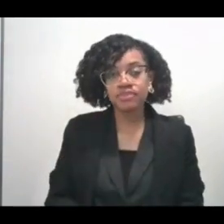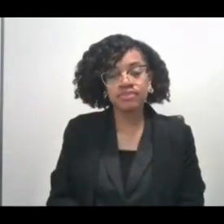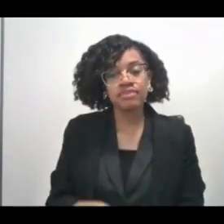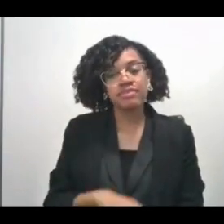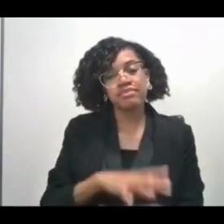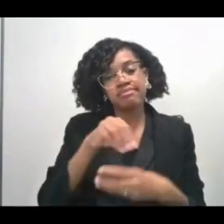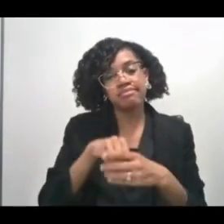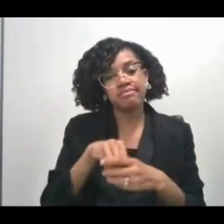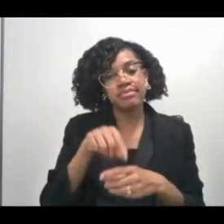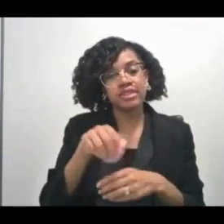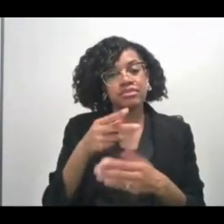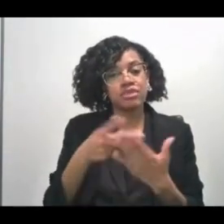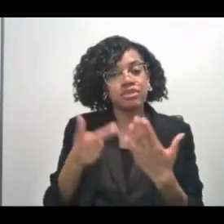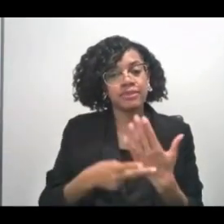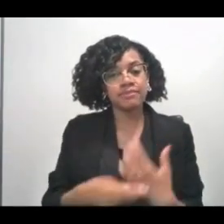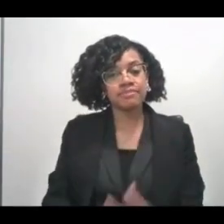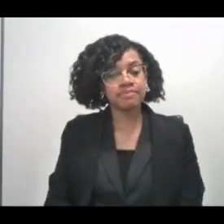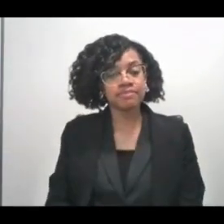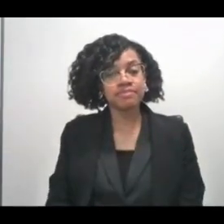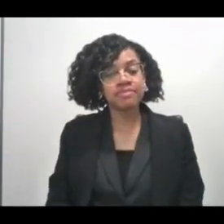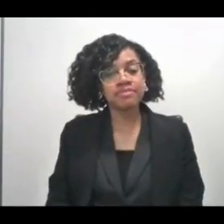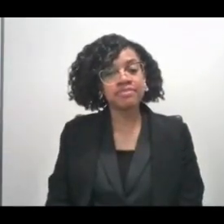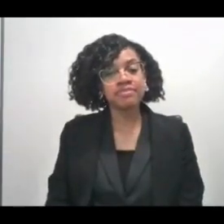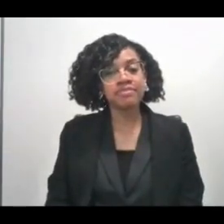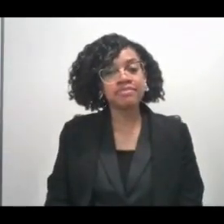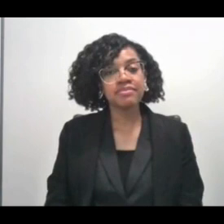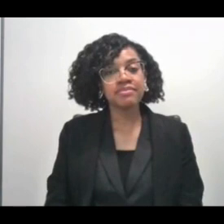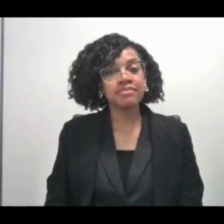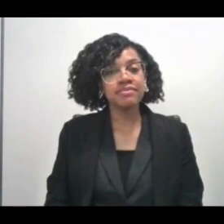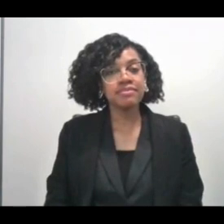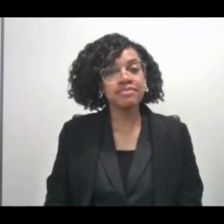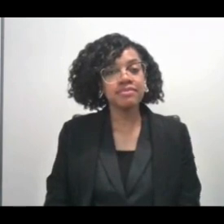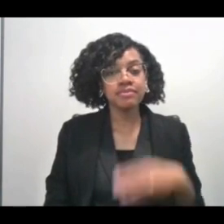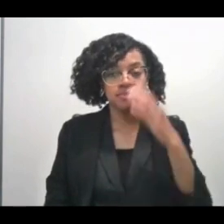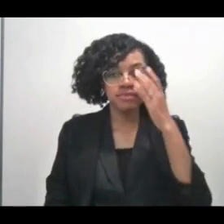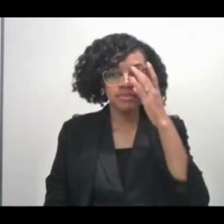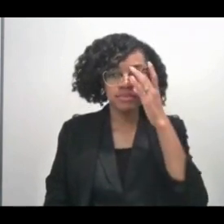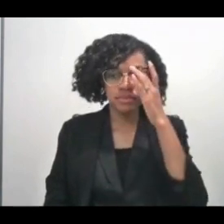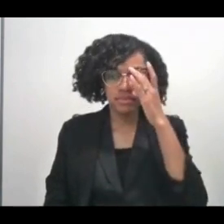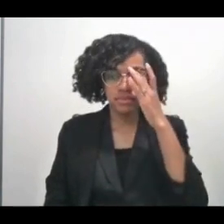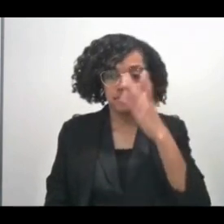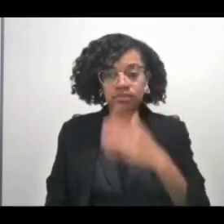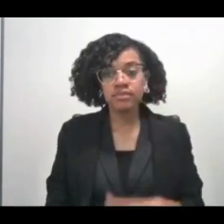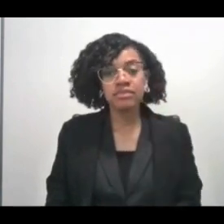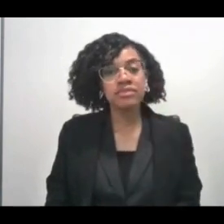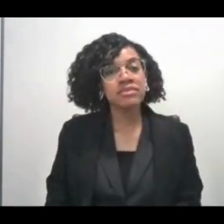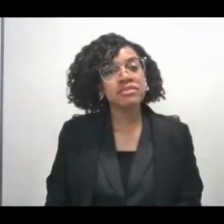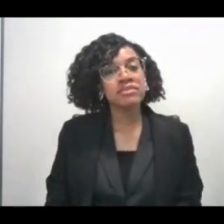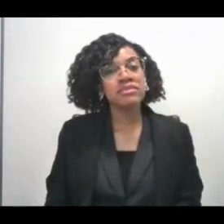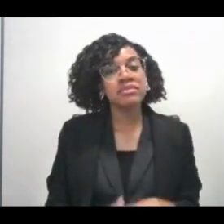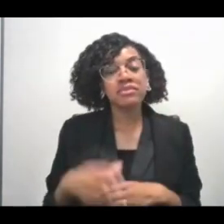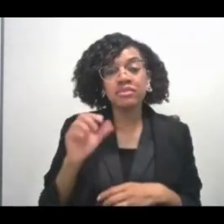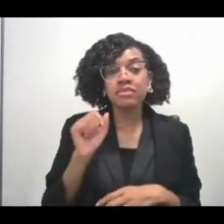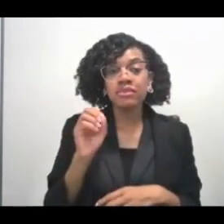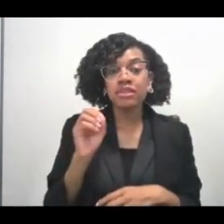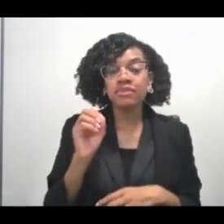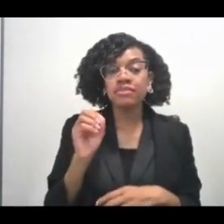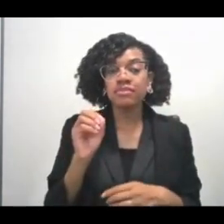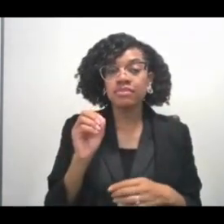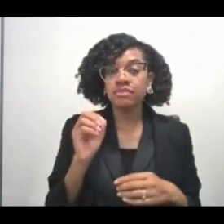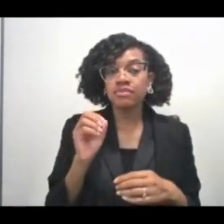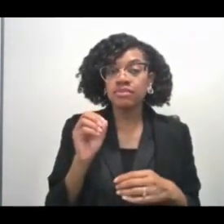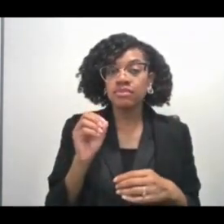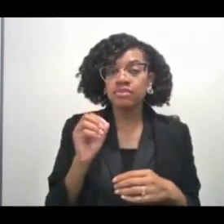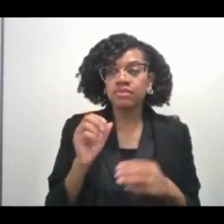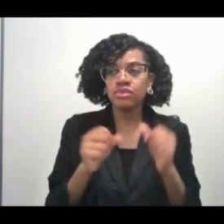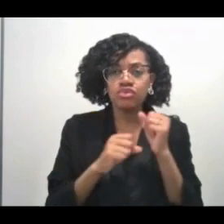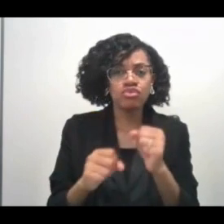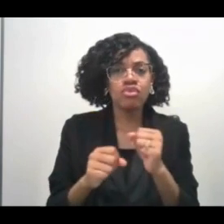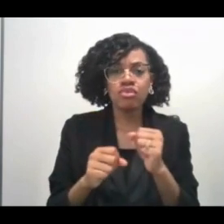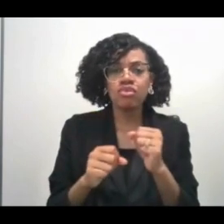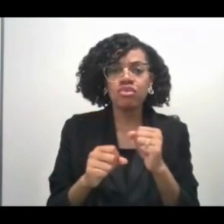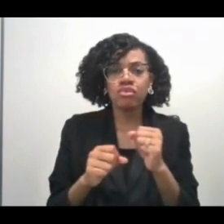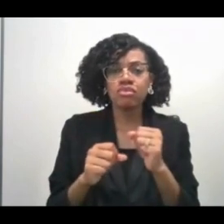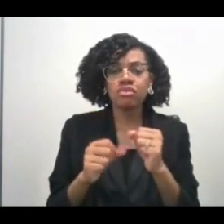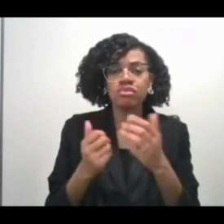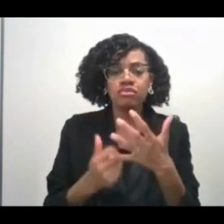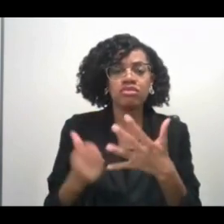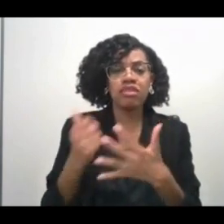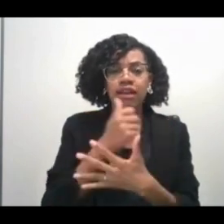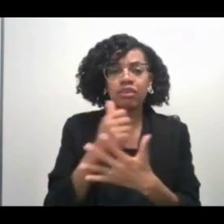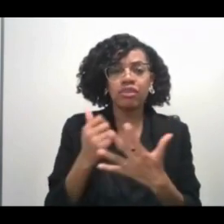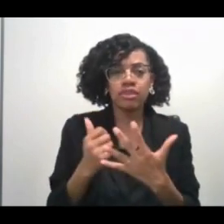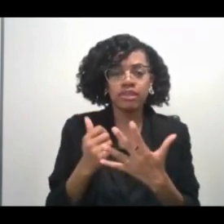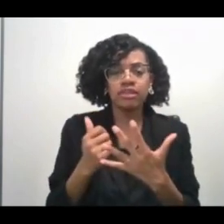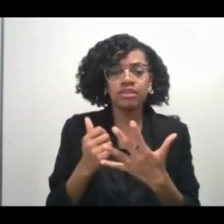program. So it is a strong firm priority that these funding lead